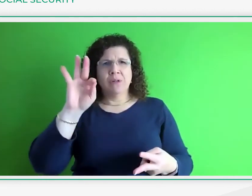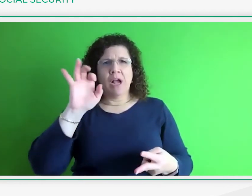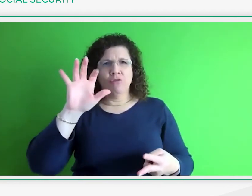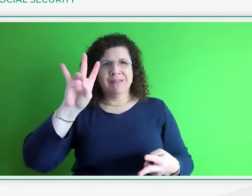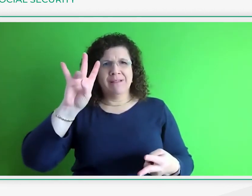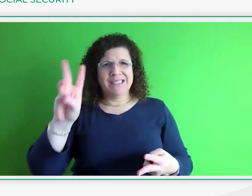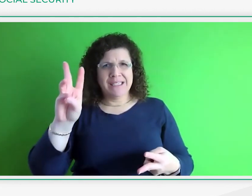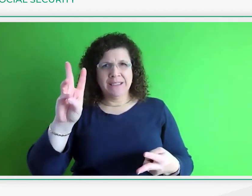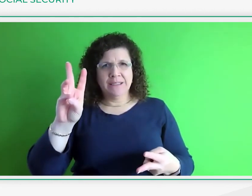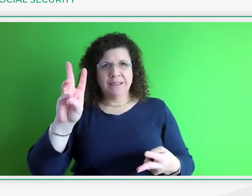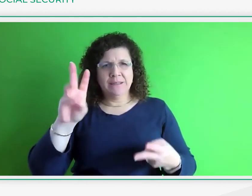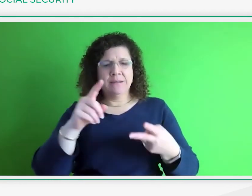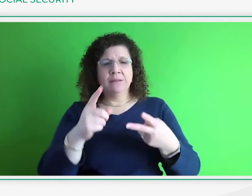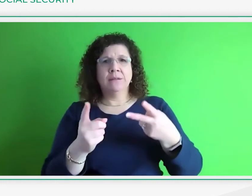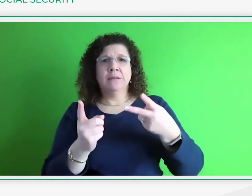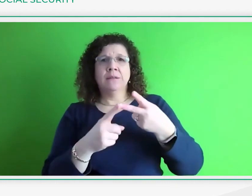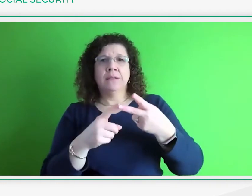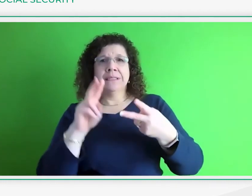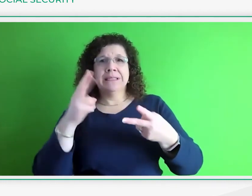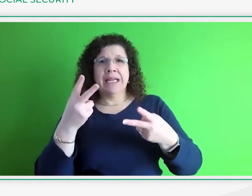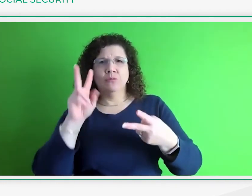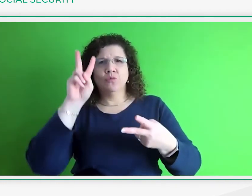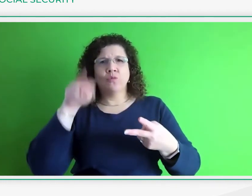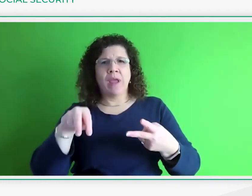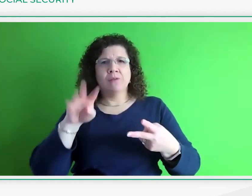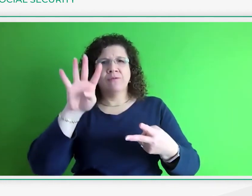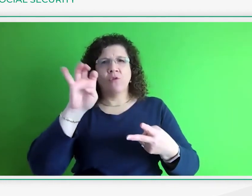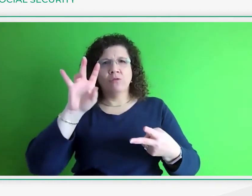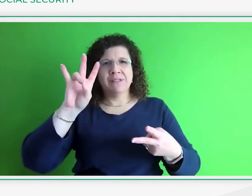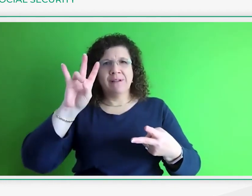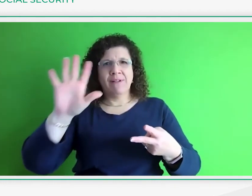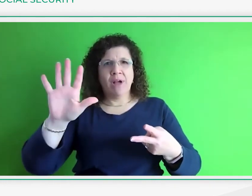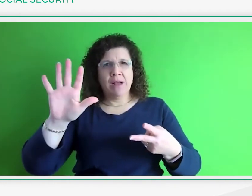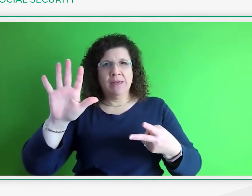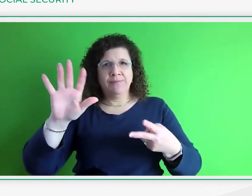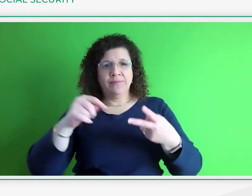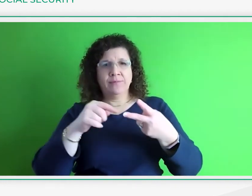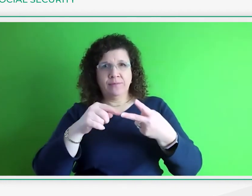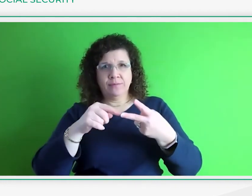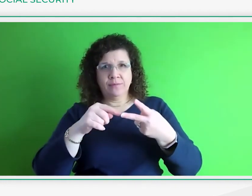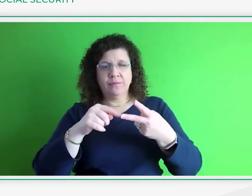The first one is $2,976. The second is $2,475.